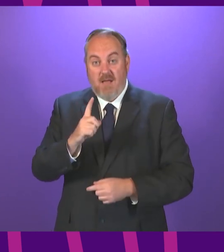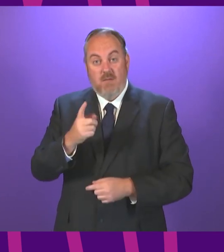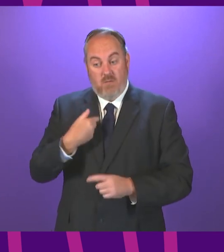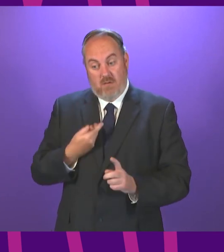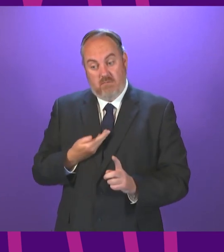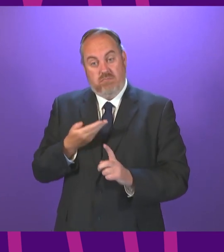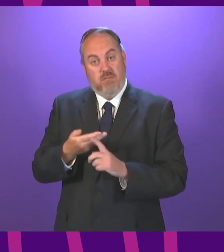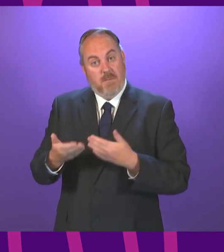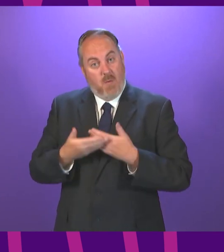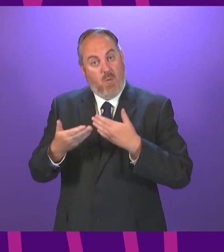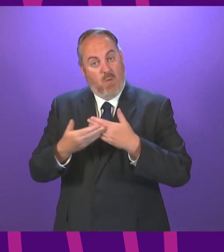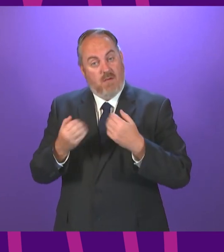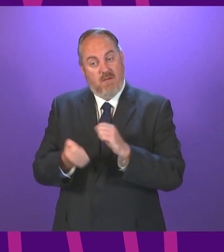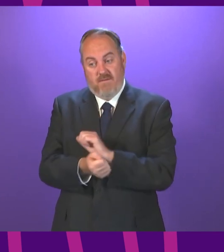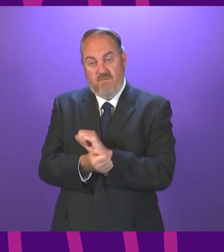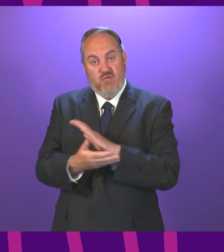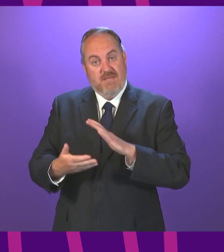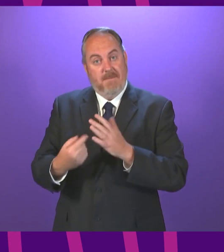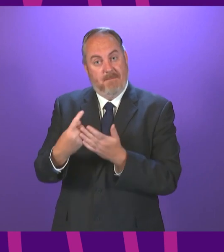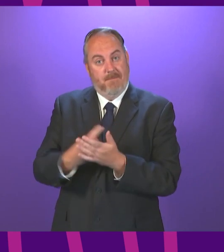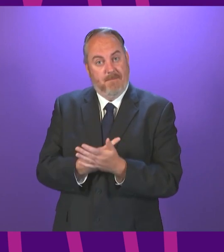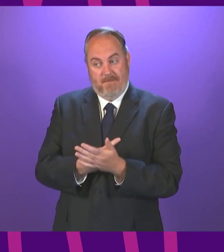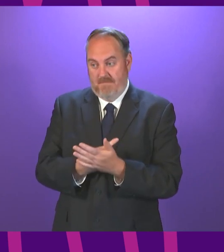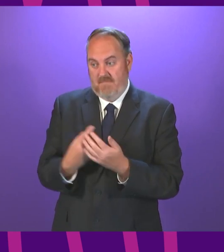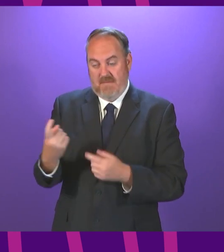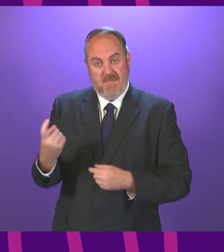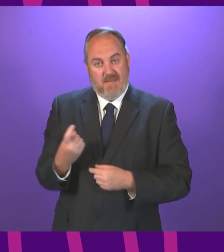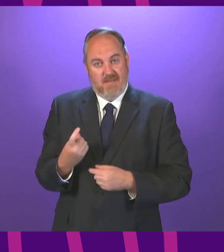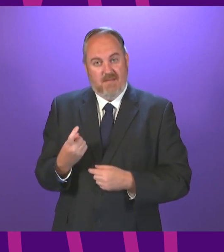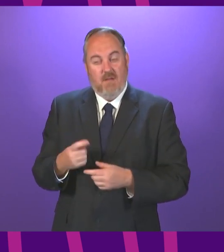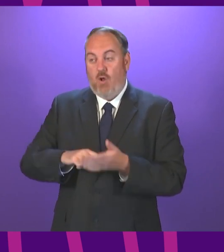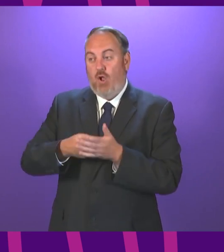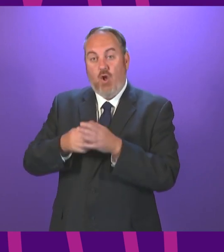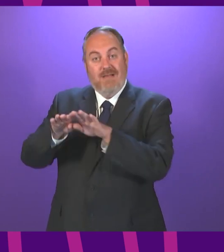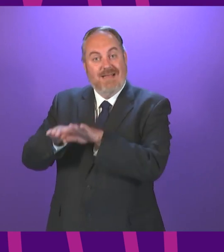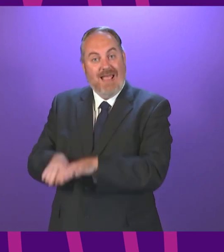Indeed, it is worth emphasising that we are no longer in lockdown—nothing like it. Life